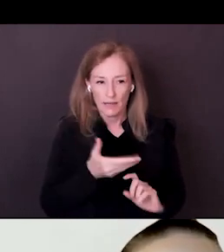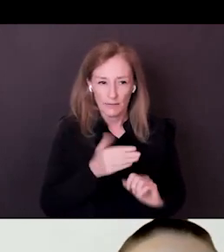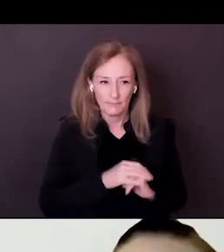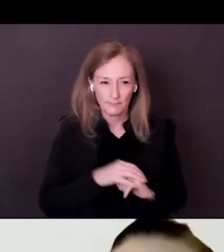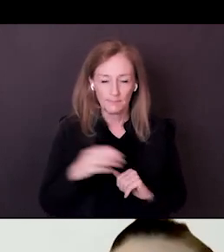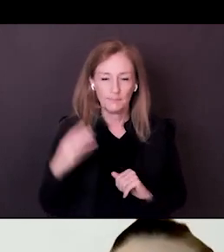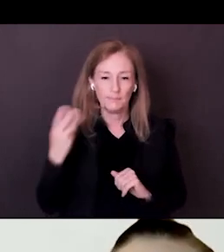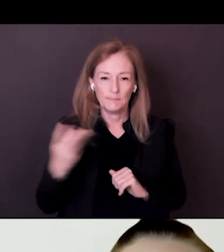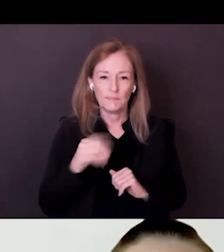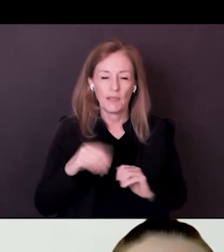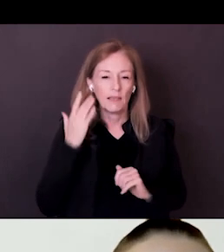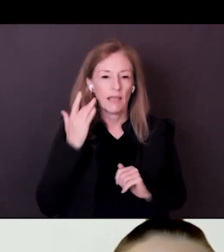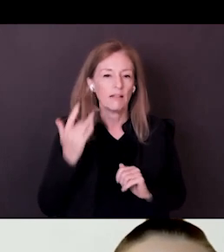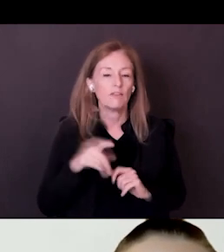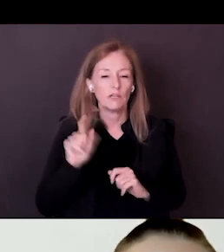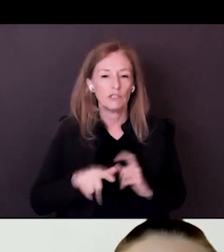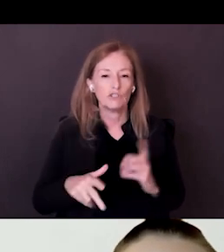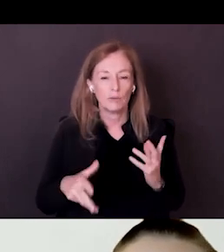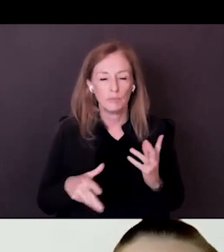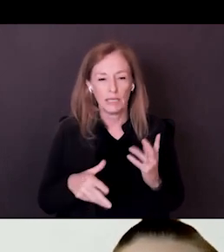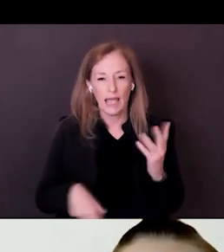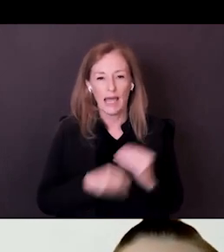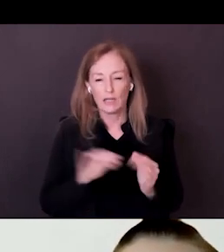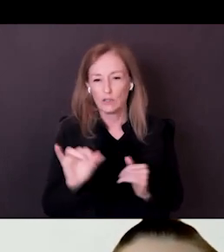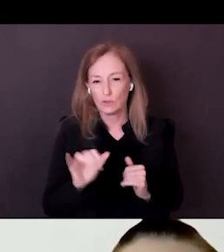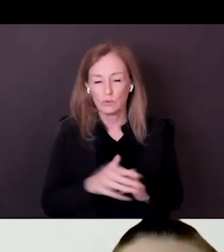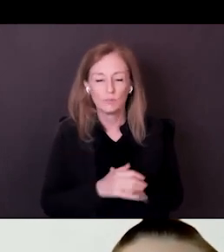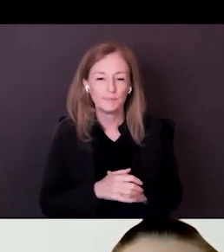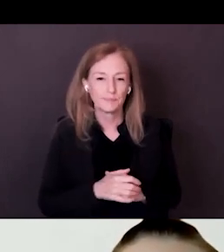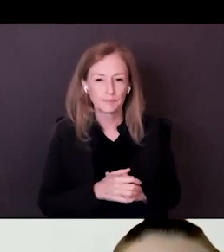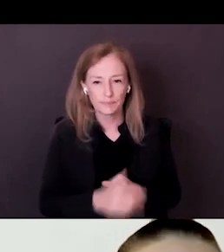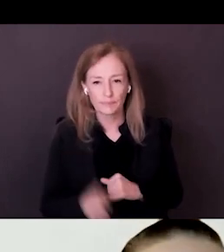I WILL PUT MY EMAIL IN THE CHAT IF FOLKS HAVE OTHER ADDITIONS